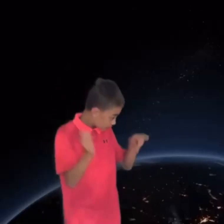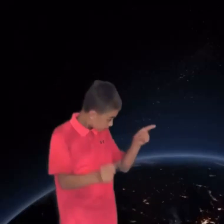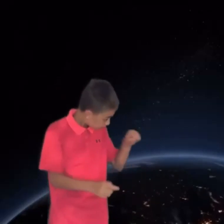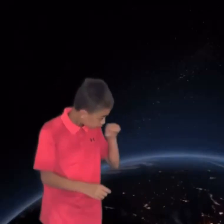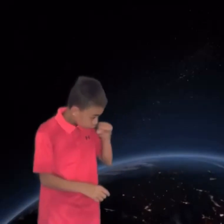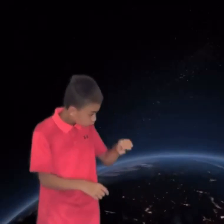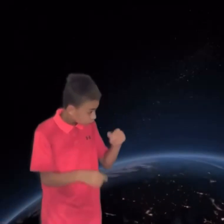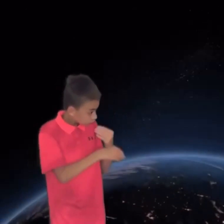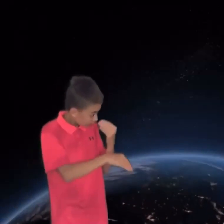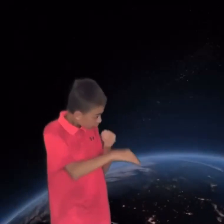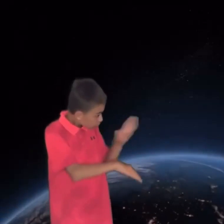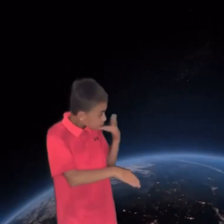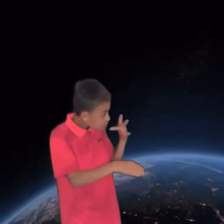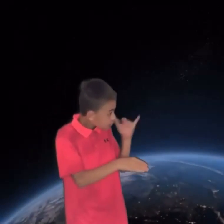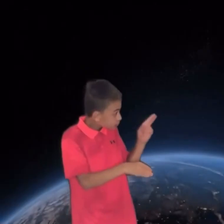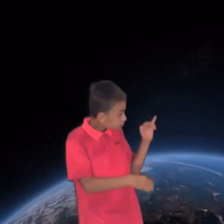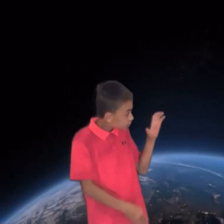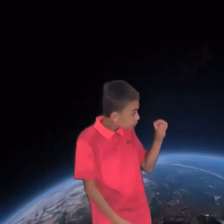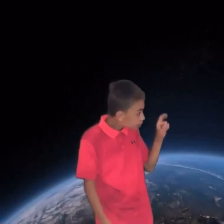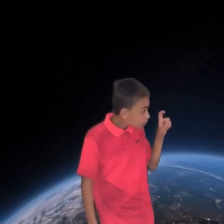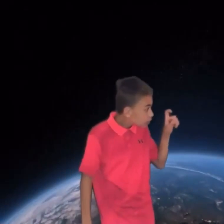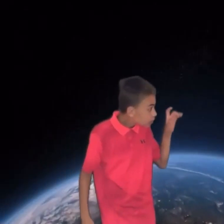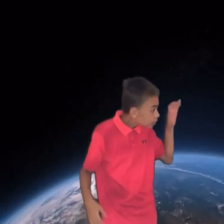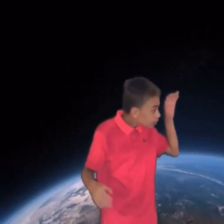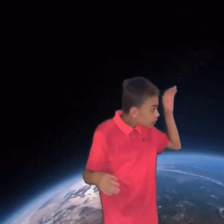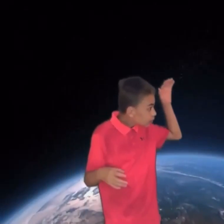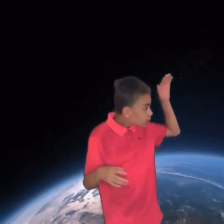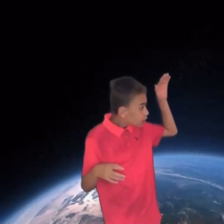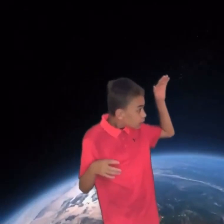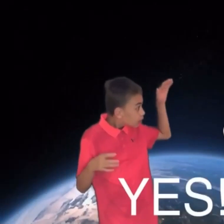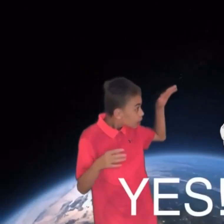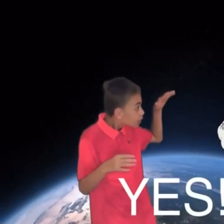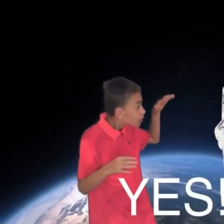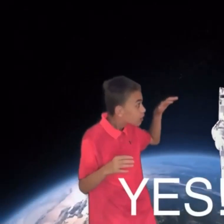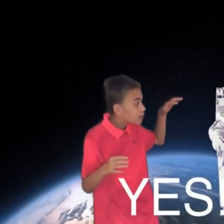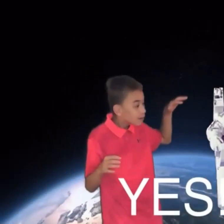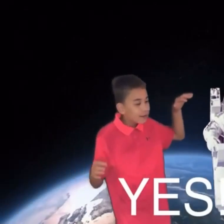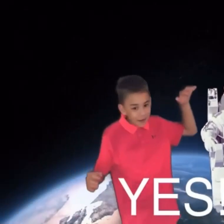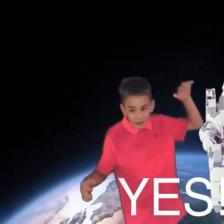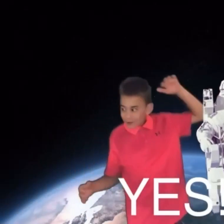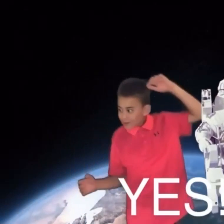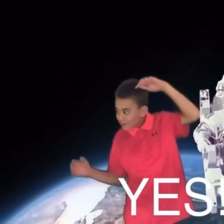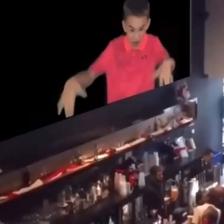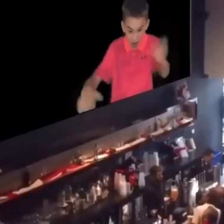Do you love math? Is that your favorite subject? Yes!